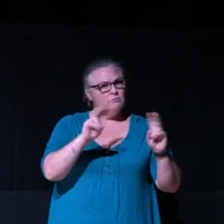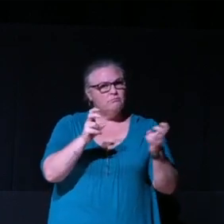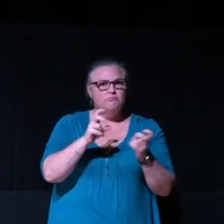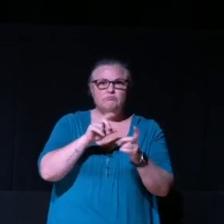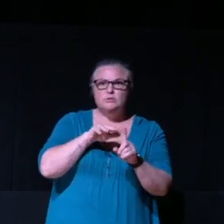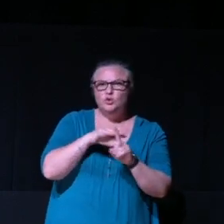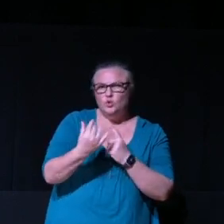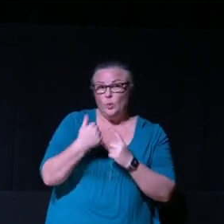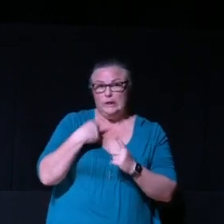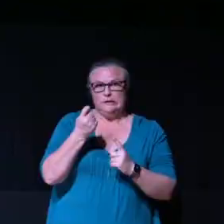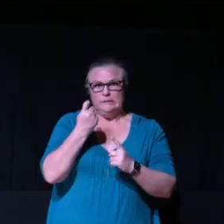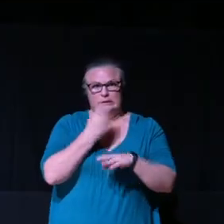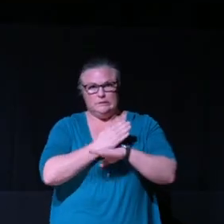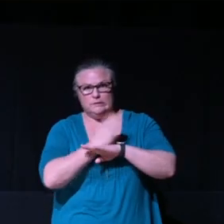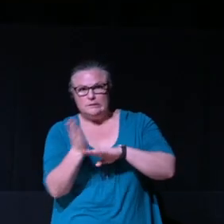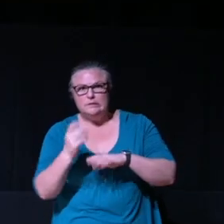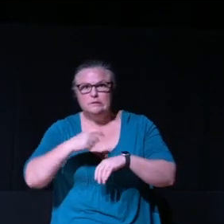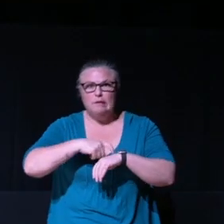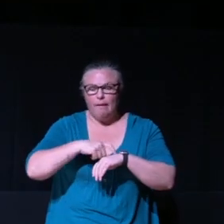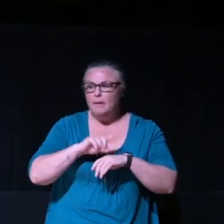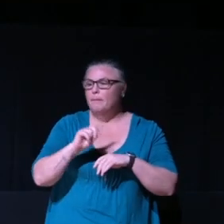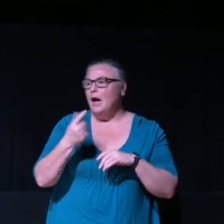we're almost out of time but I do think it's an interesting issue Brittanie that